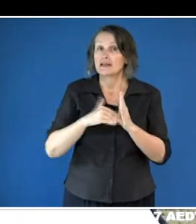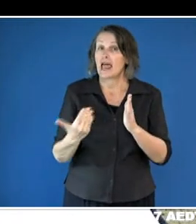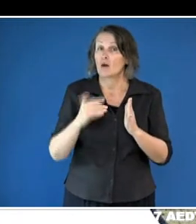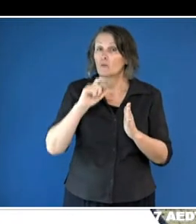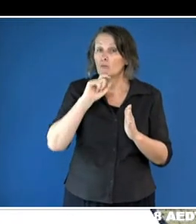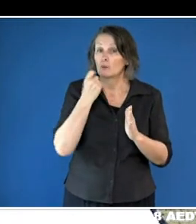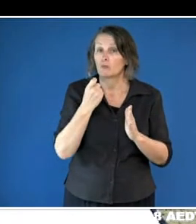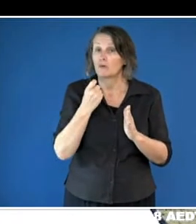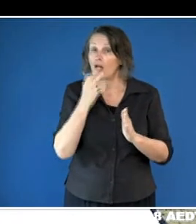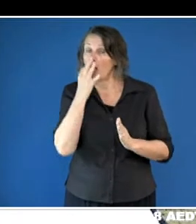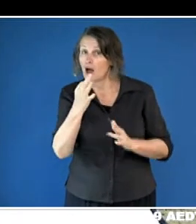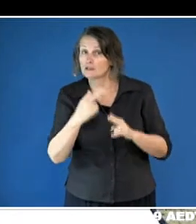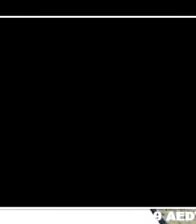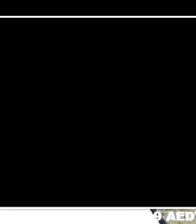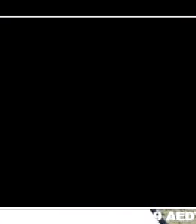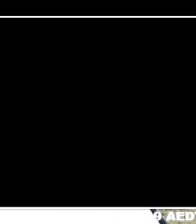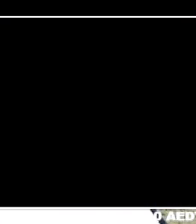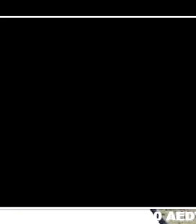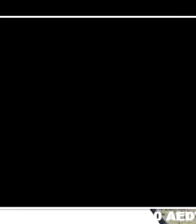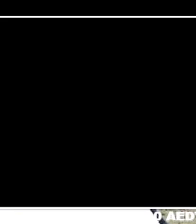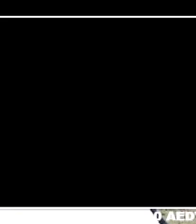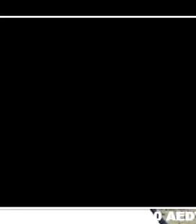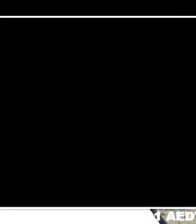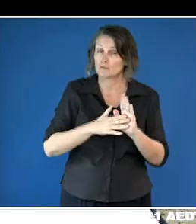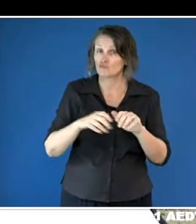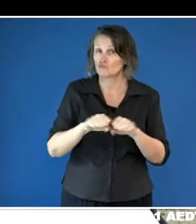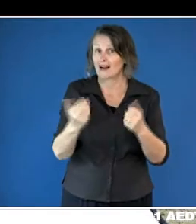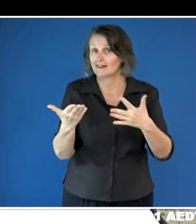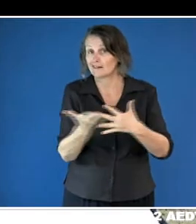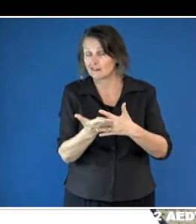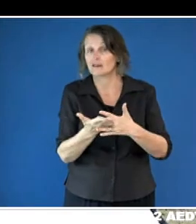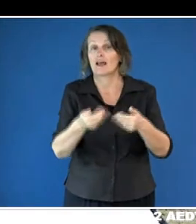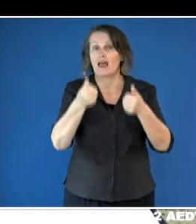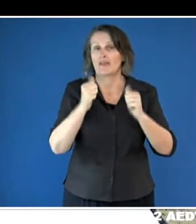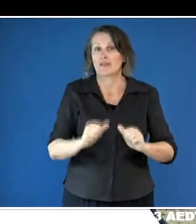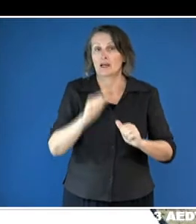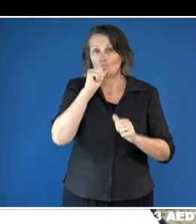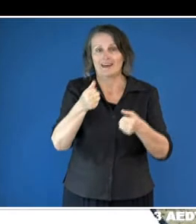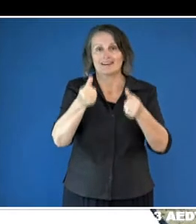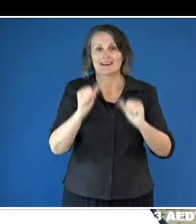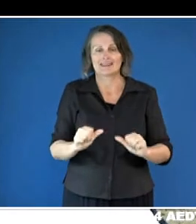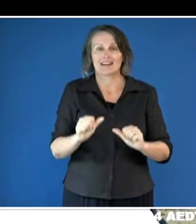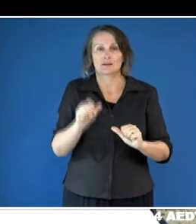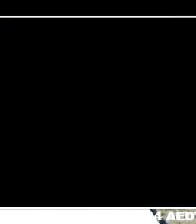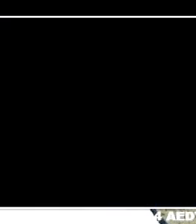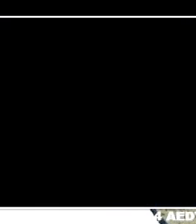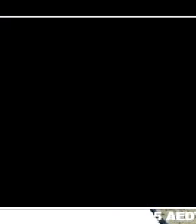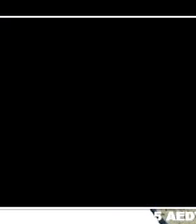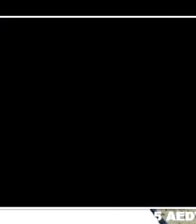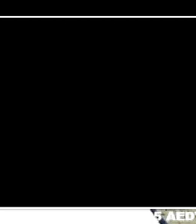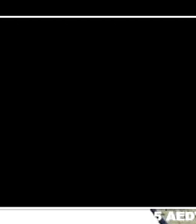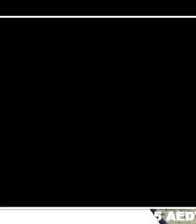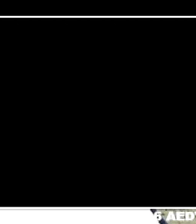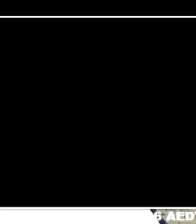ask for a five to 10 minute break before we move to Brisbane for our next witness.